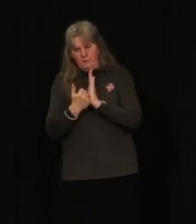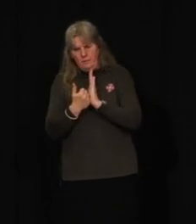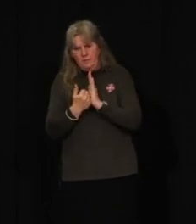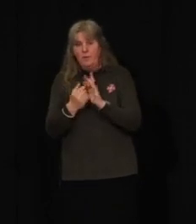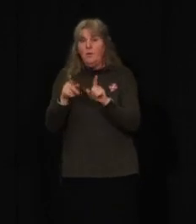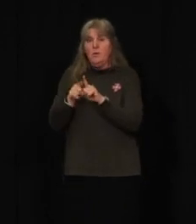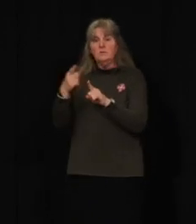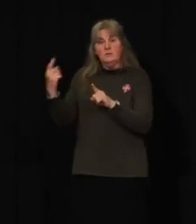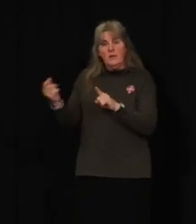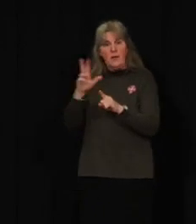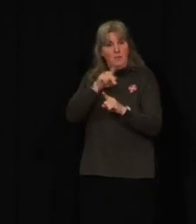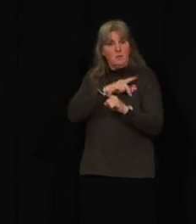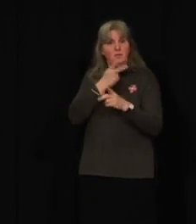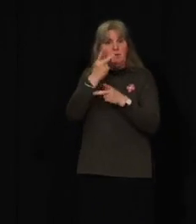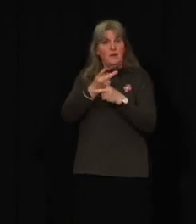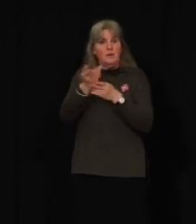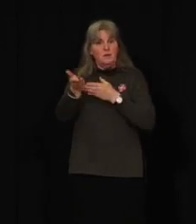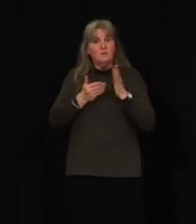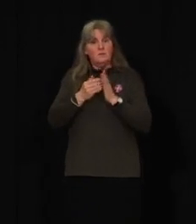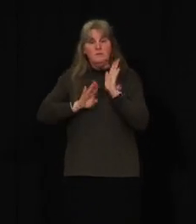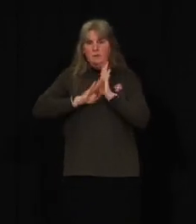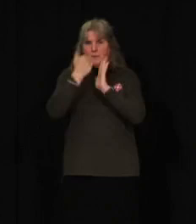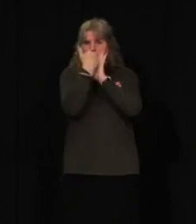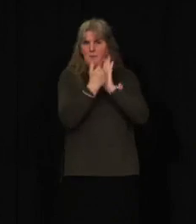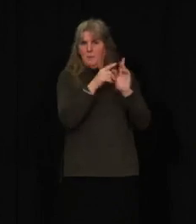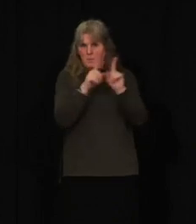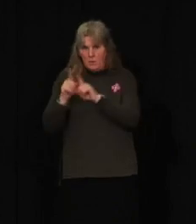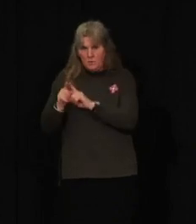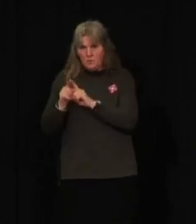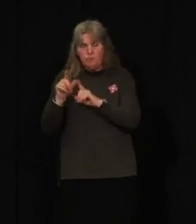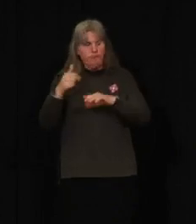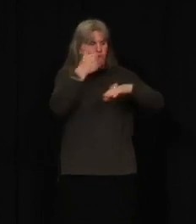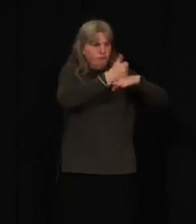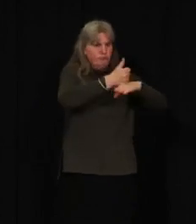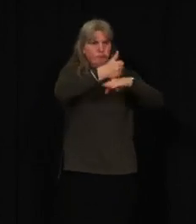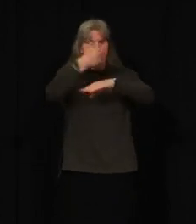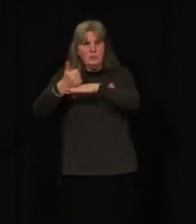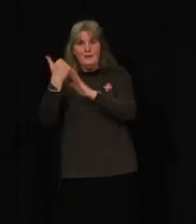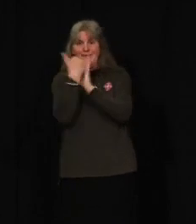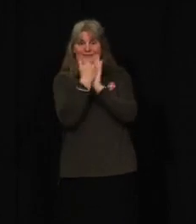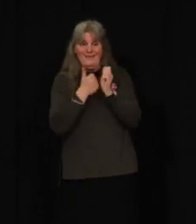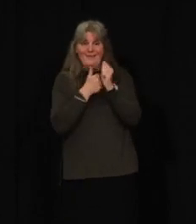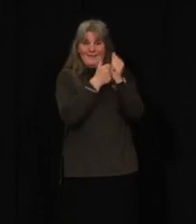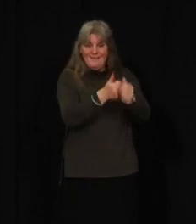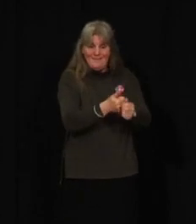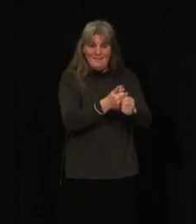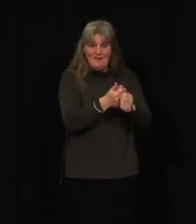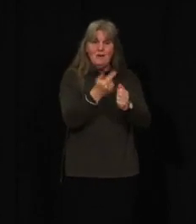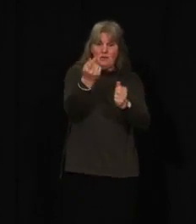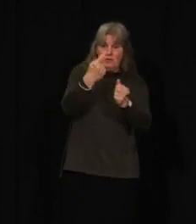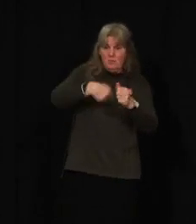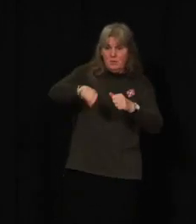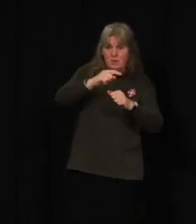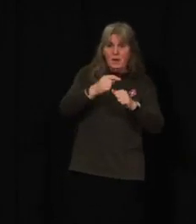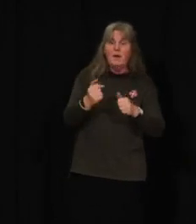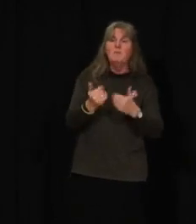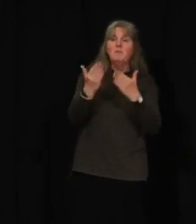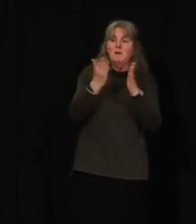will be sending guidelines to personal care services. With these guidelines in place, those who offer personal care can prepare and submit their